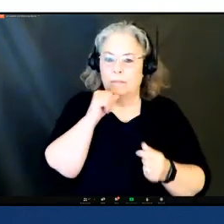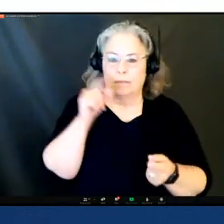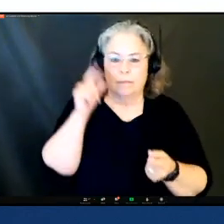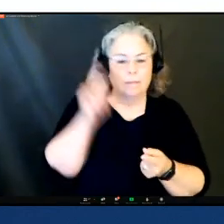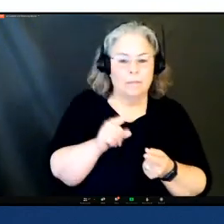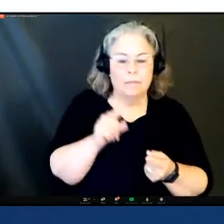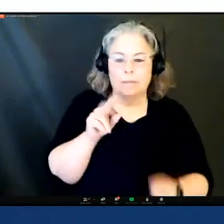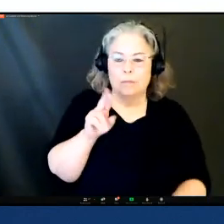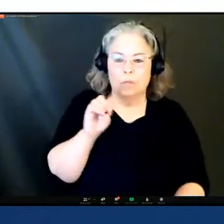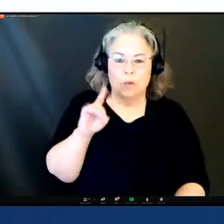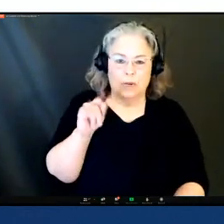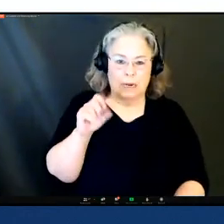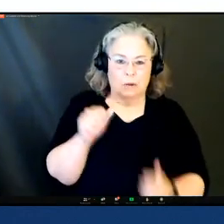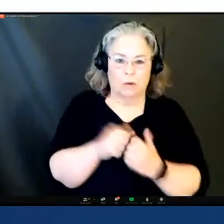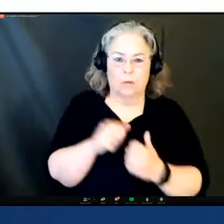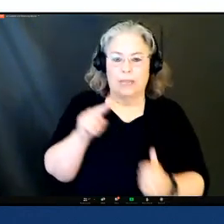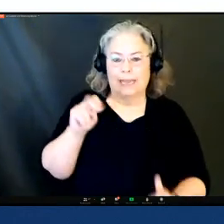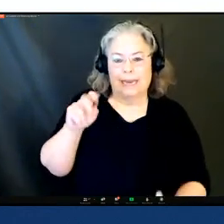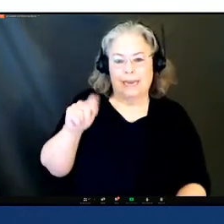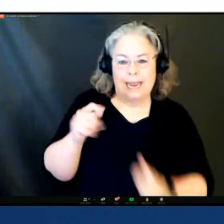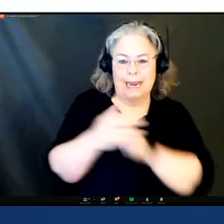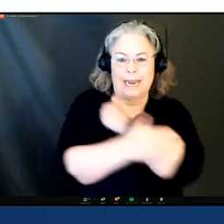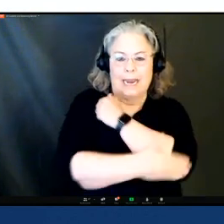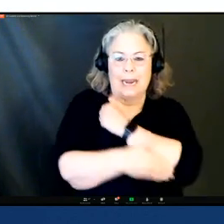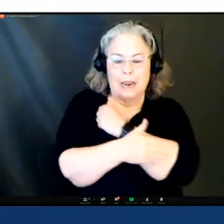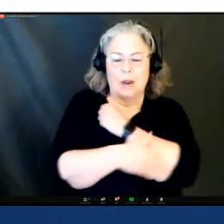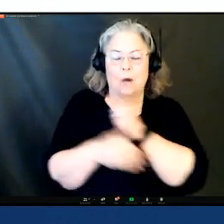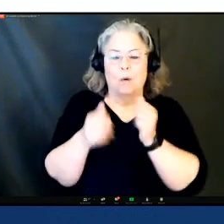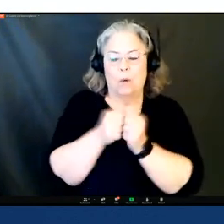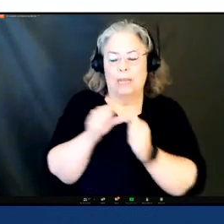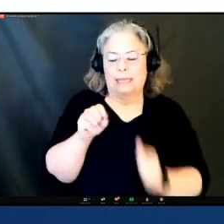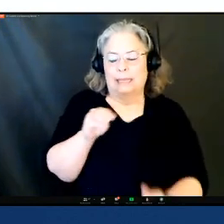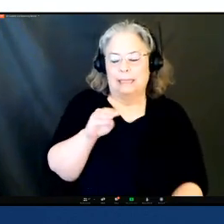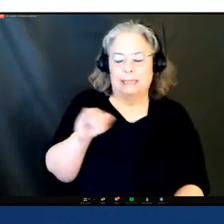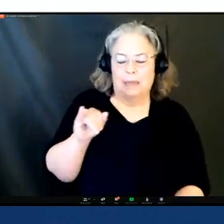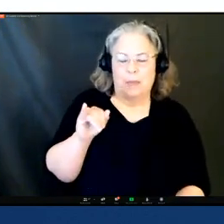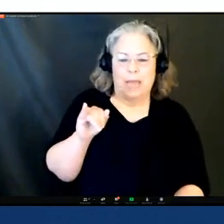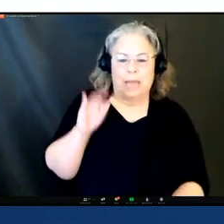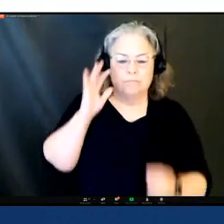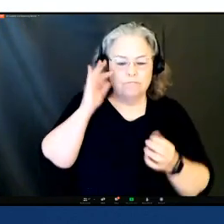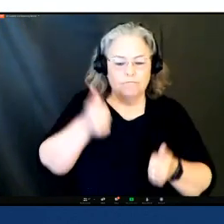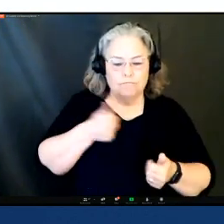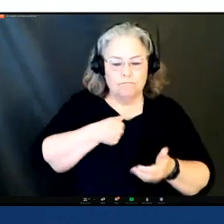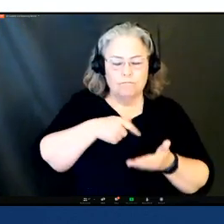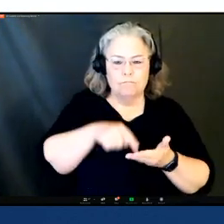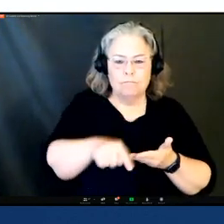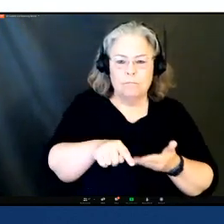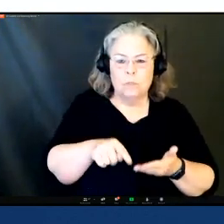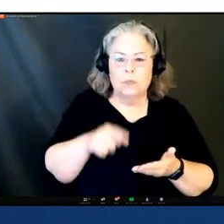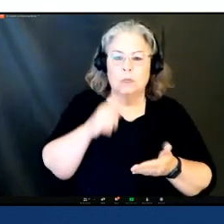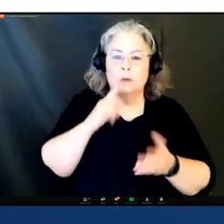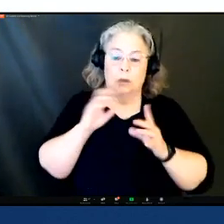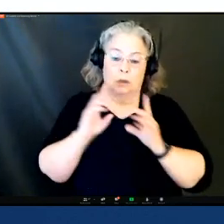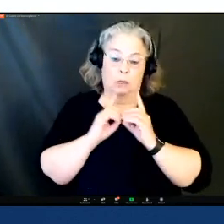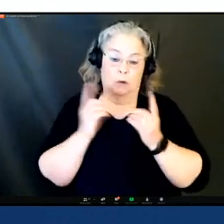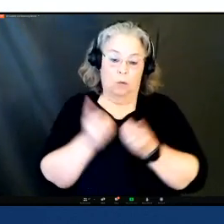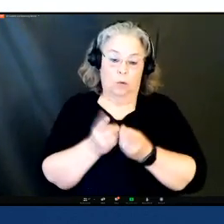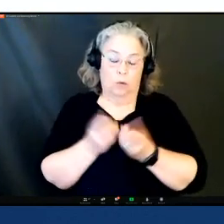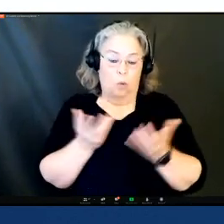with net county cost or some discretionary revenue, and departments prepare reduction scenarios that describe what reductions will be made